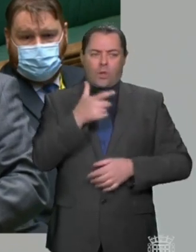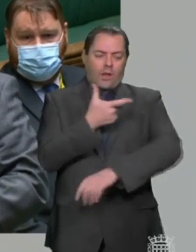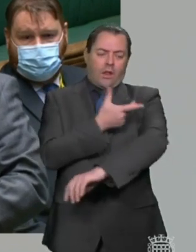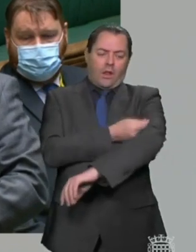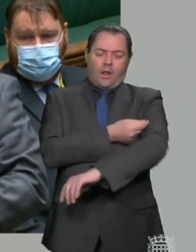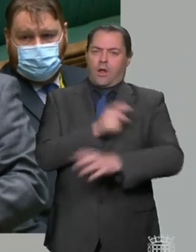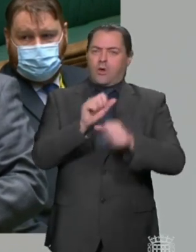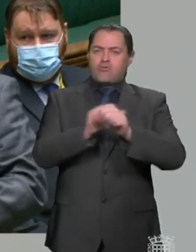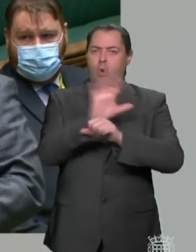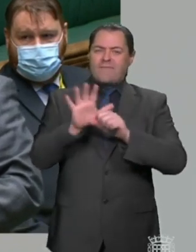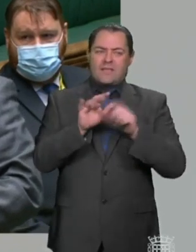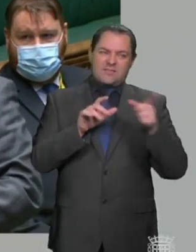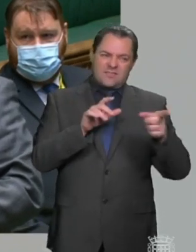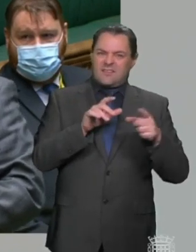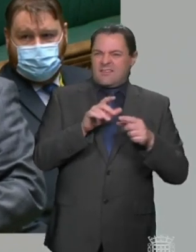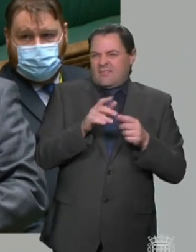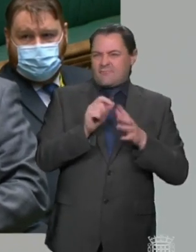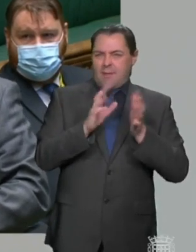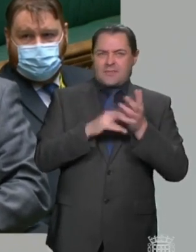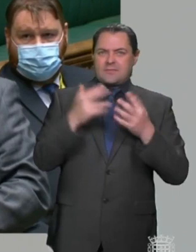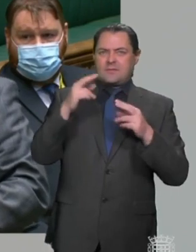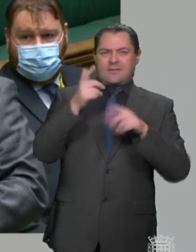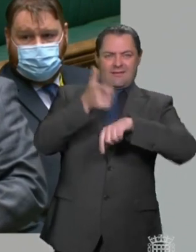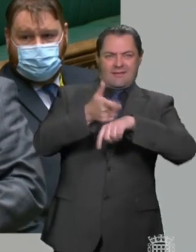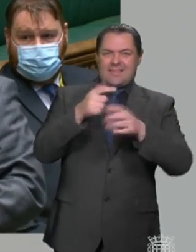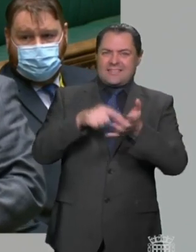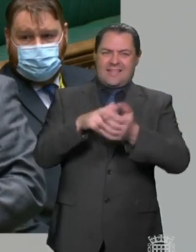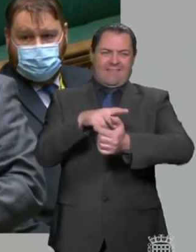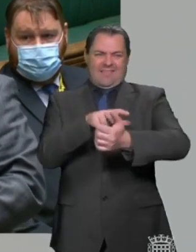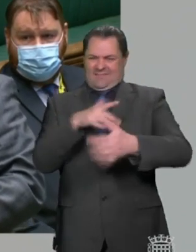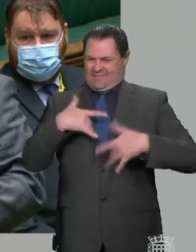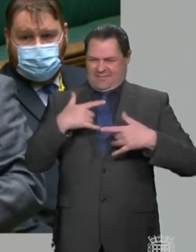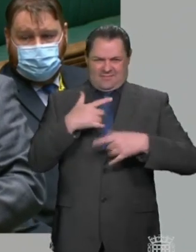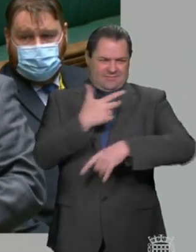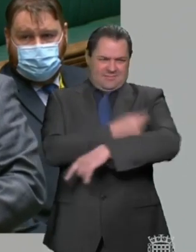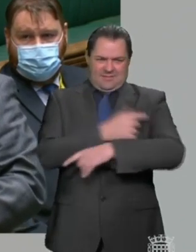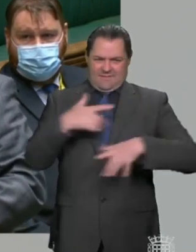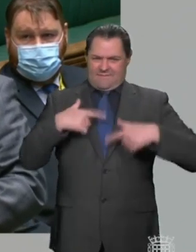We had a circus act when we needed serious Government: is it not the case that when the